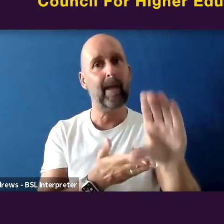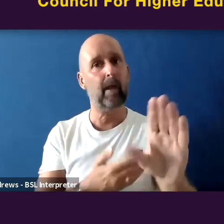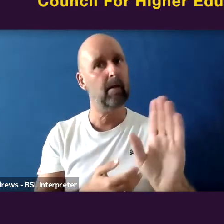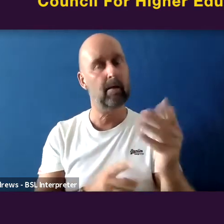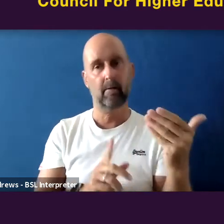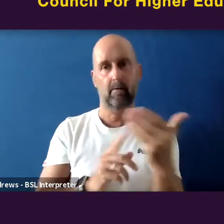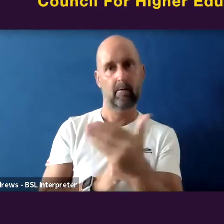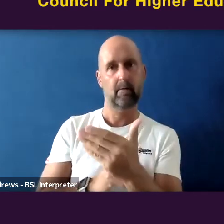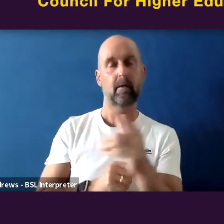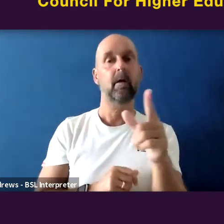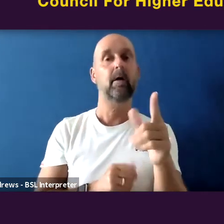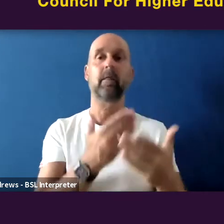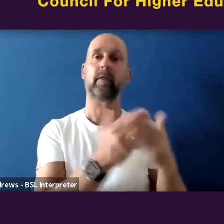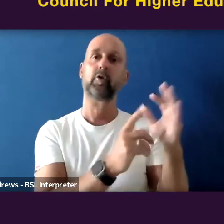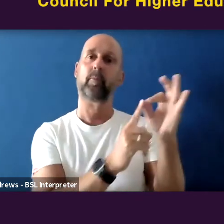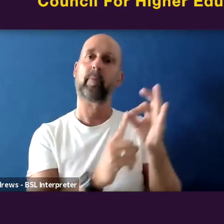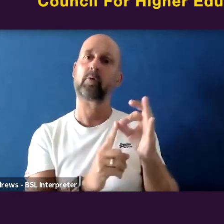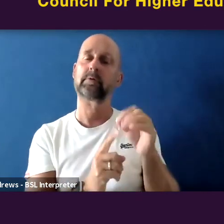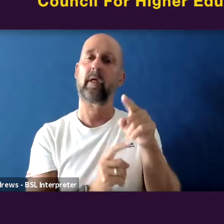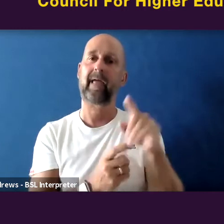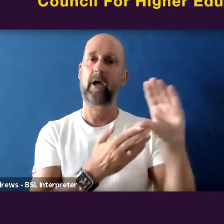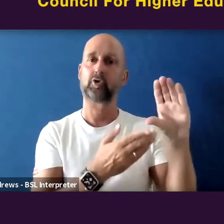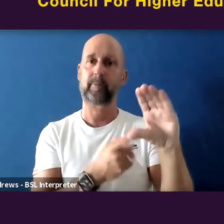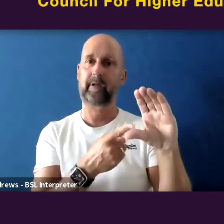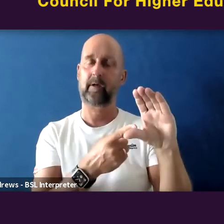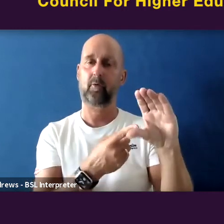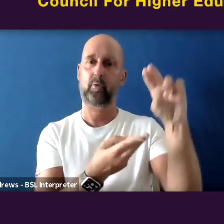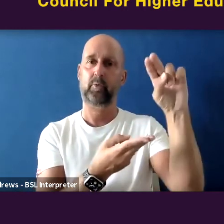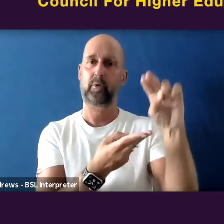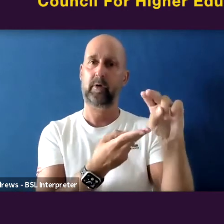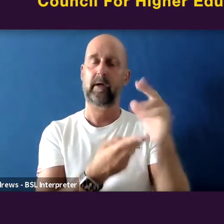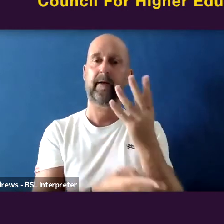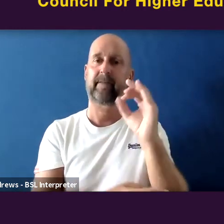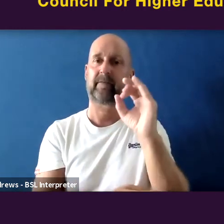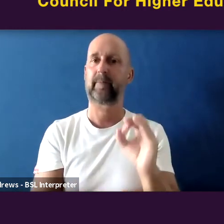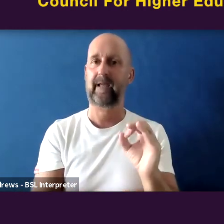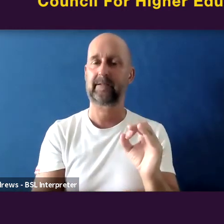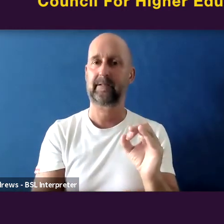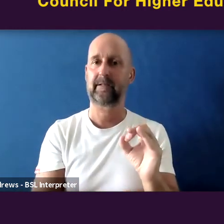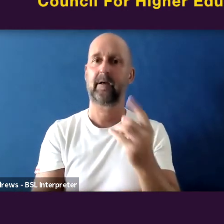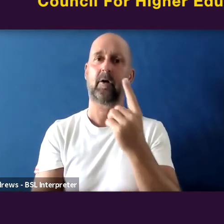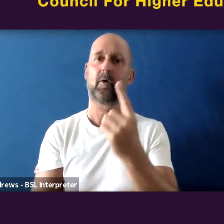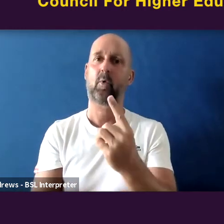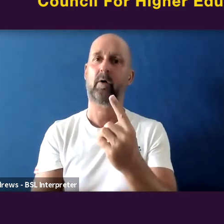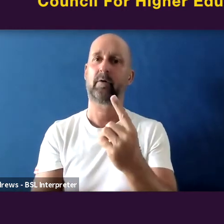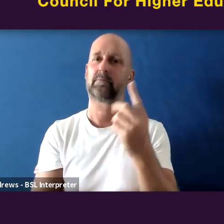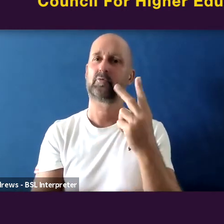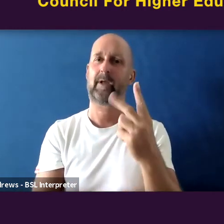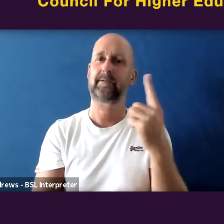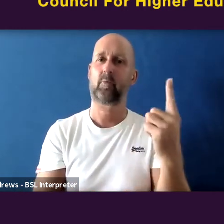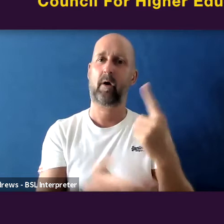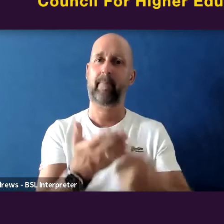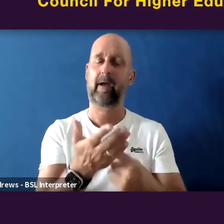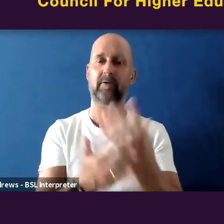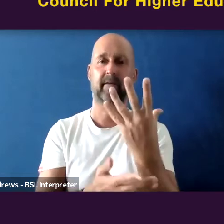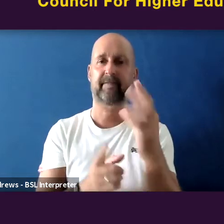Under the proposals, this subsidy would be reduced by 50 per cent to £121.50 per student per year